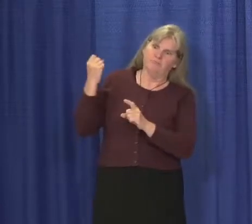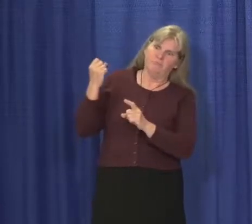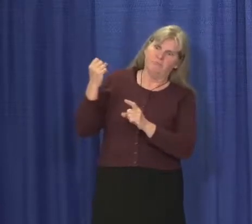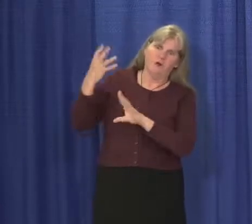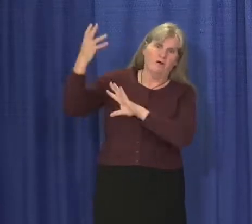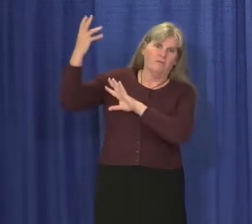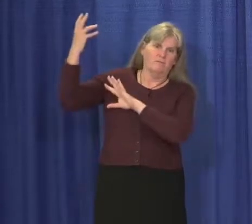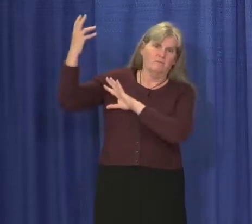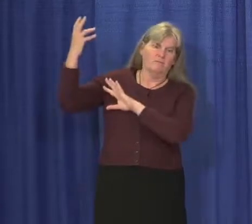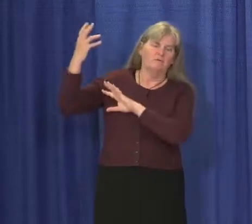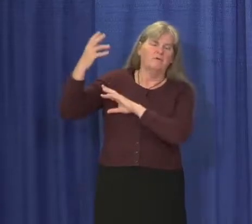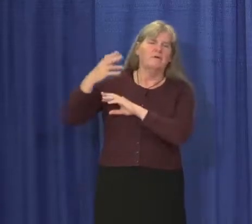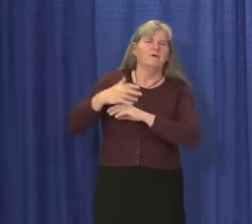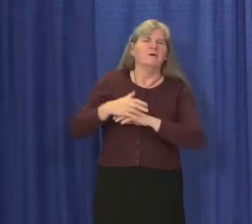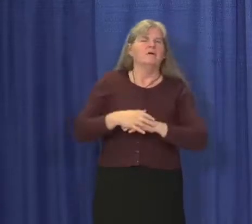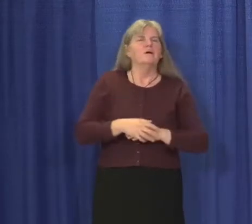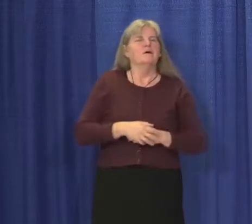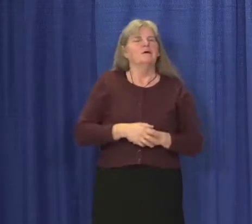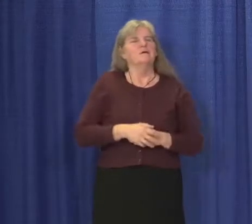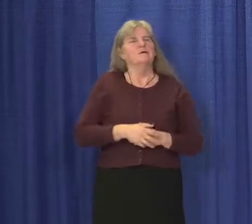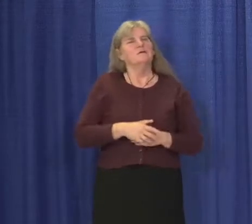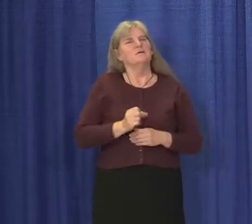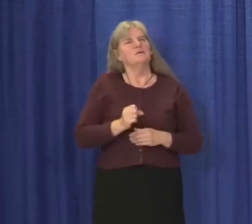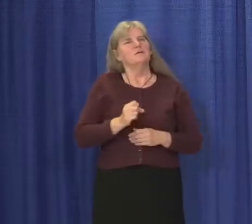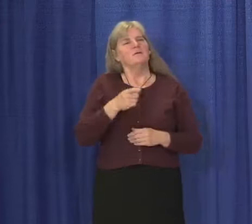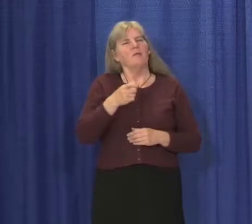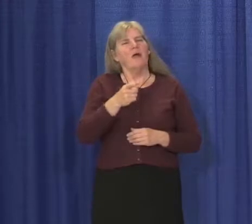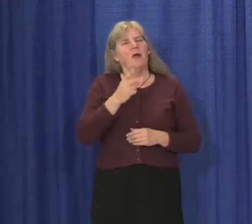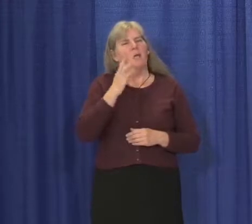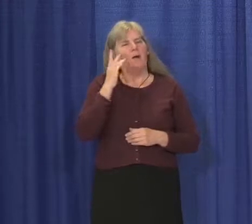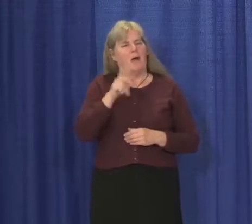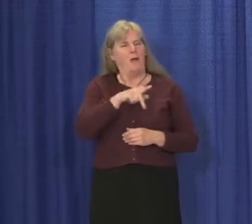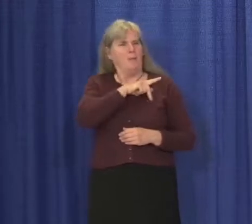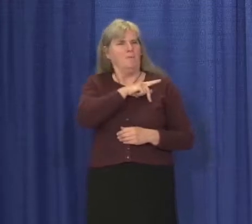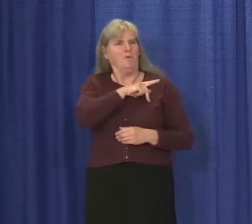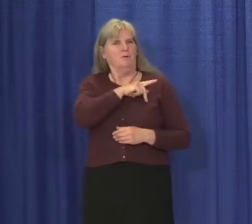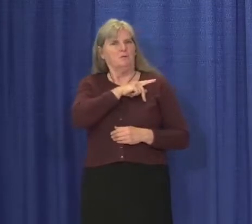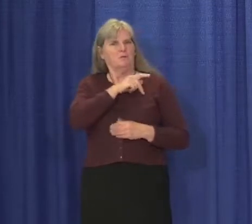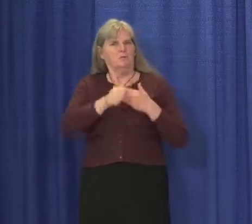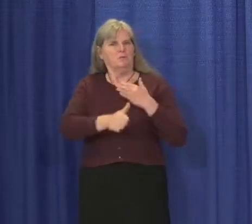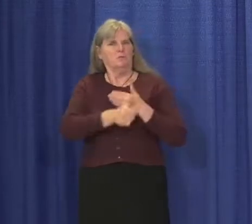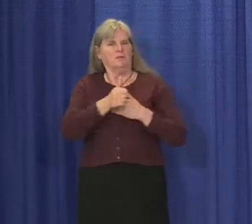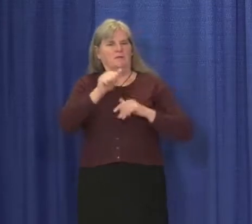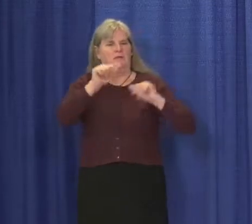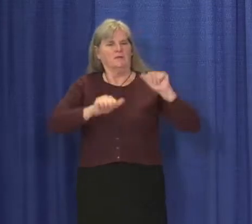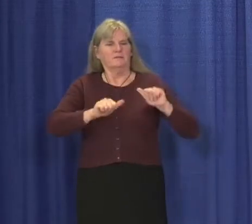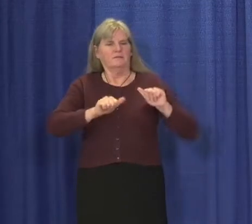And it gets back to the personal risk assessment and some more